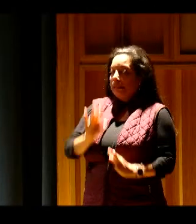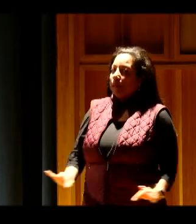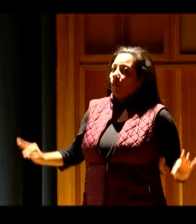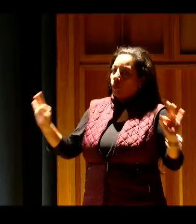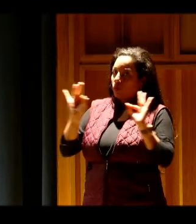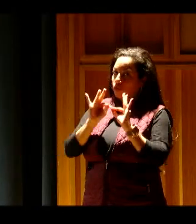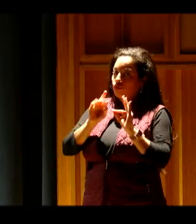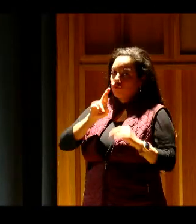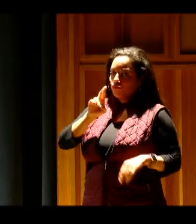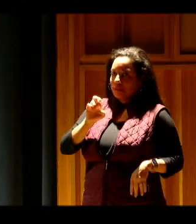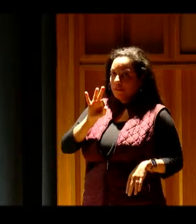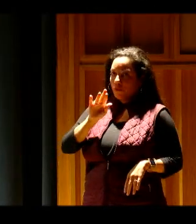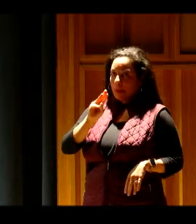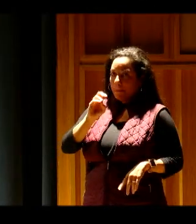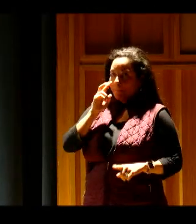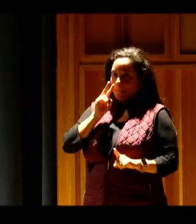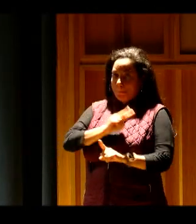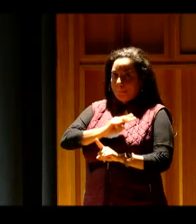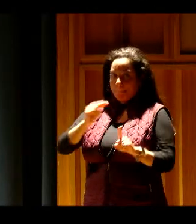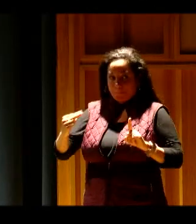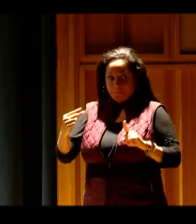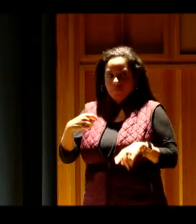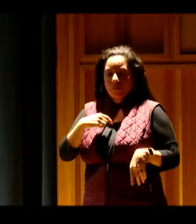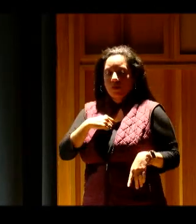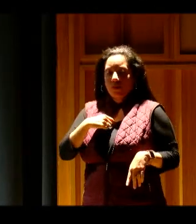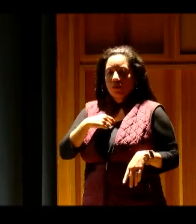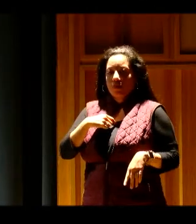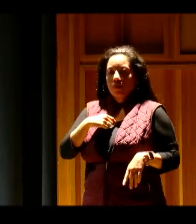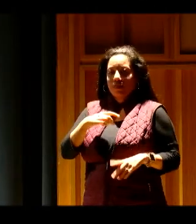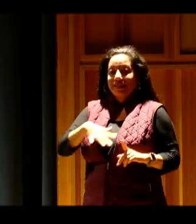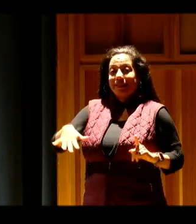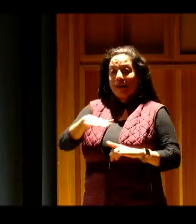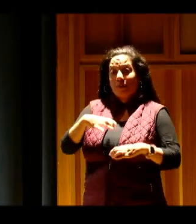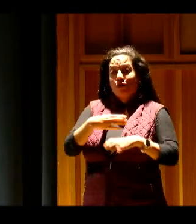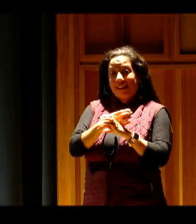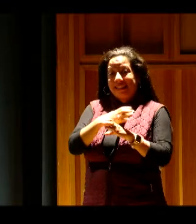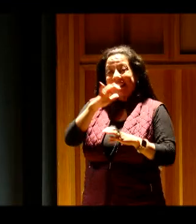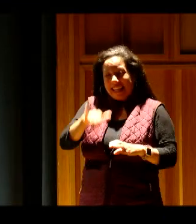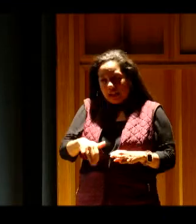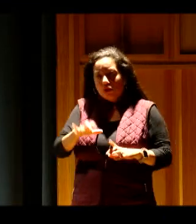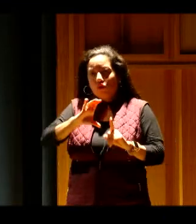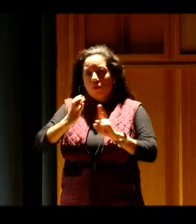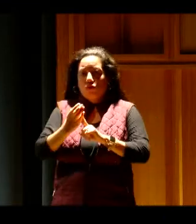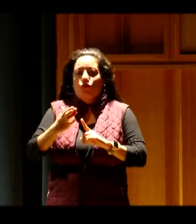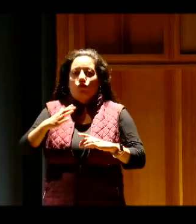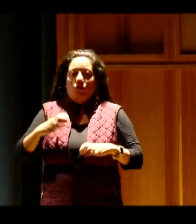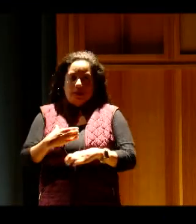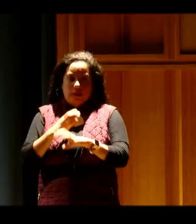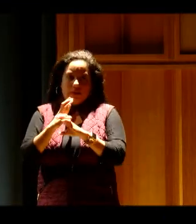But we all know that the climate crisis is a cultural crisis, and that the myths and